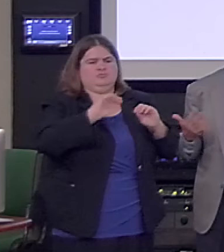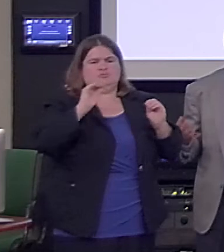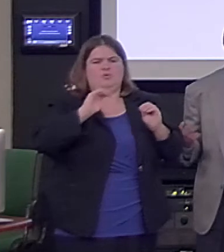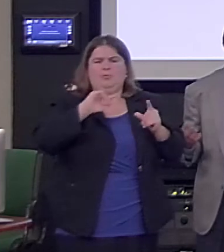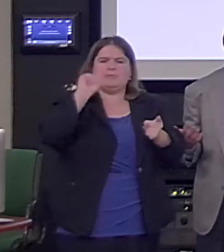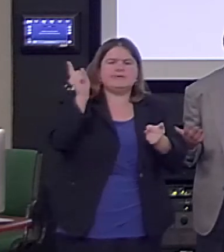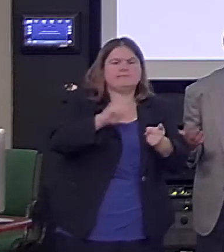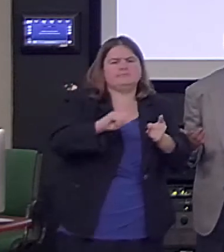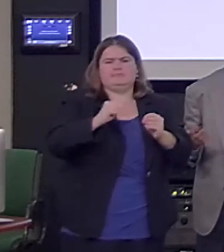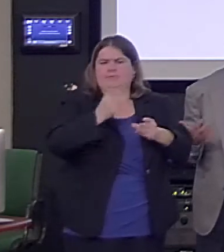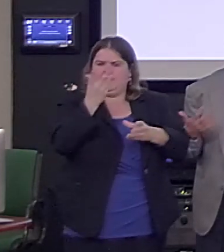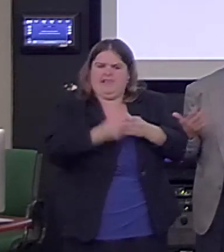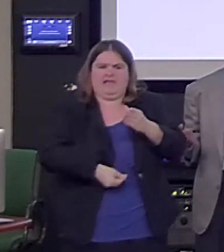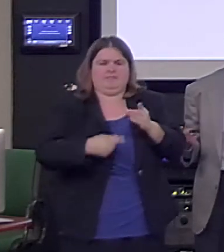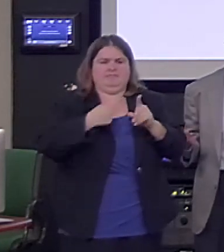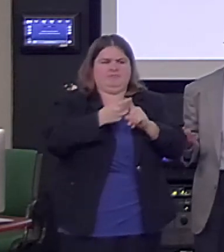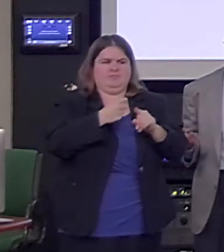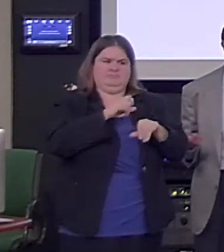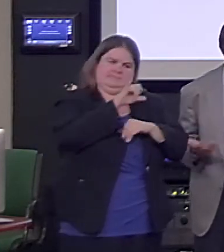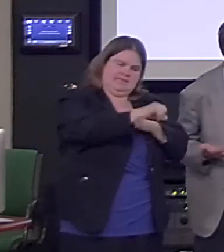was affected by early adversity.